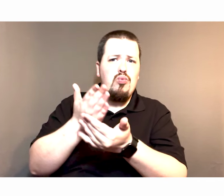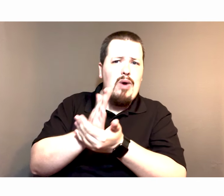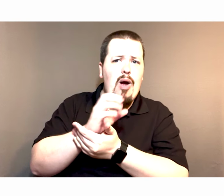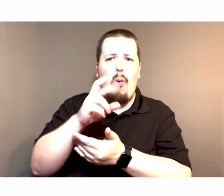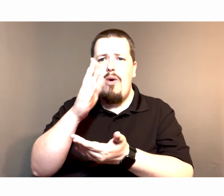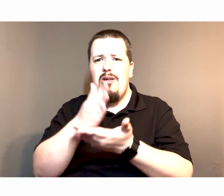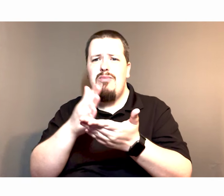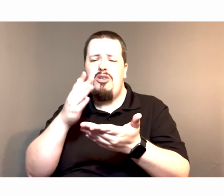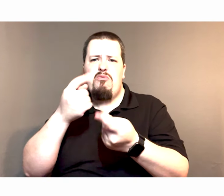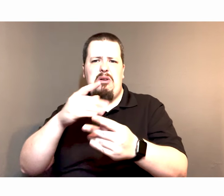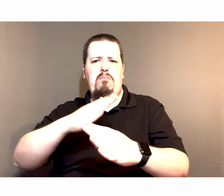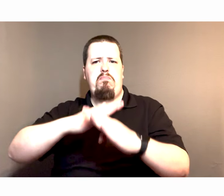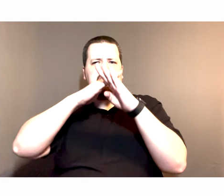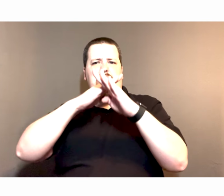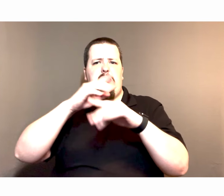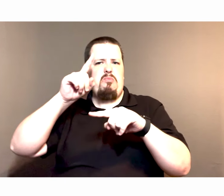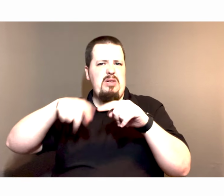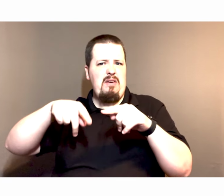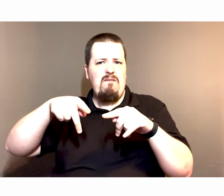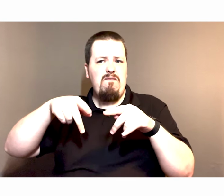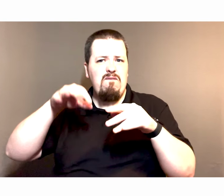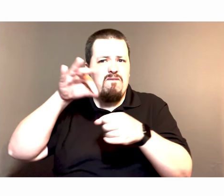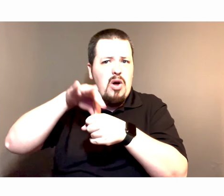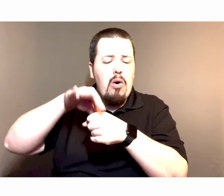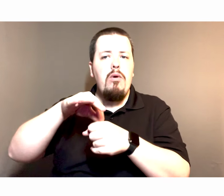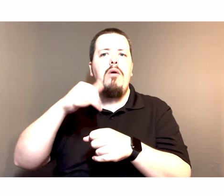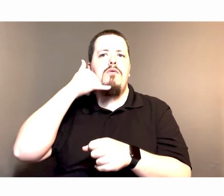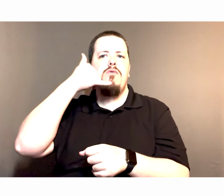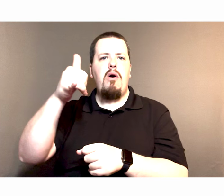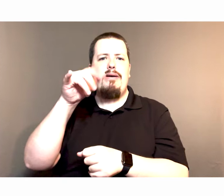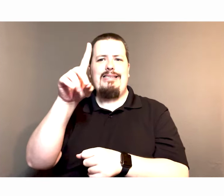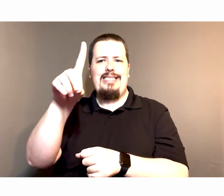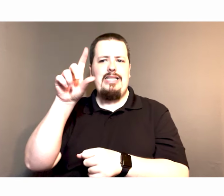is trying to deny you your right to vote, you can call the Disability Rights Tennessee